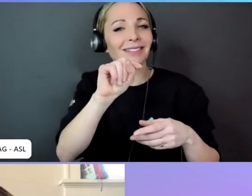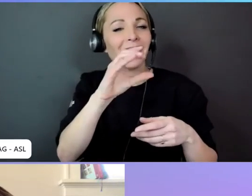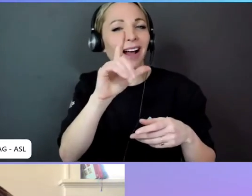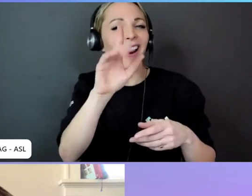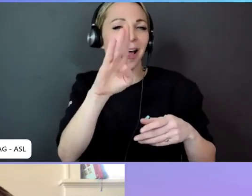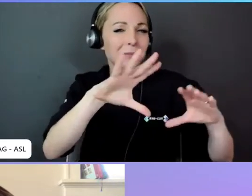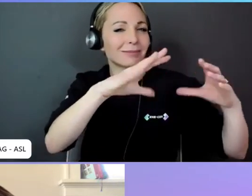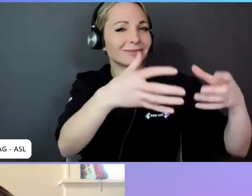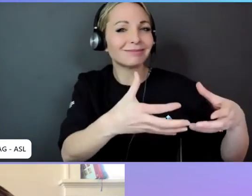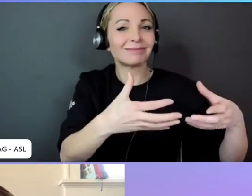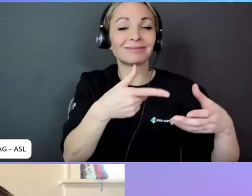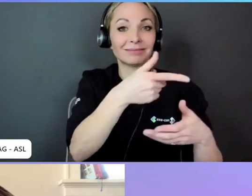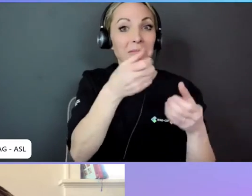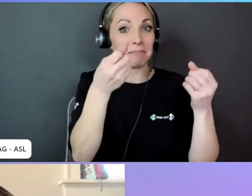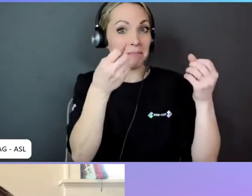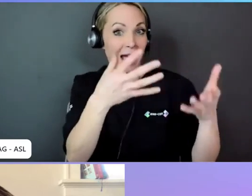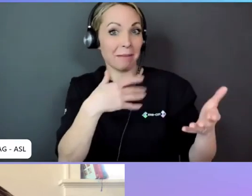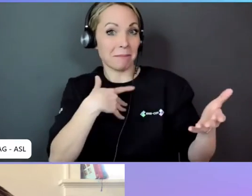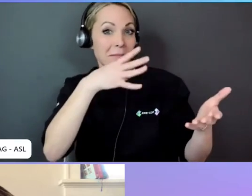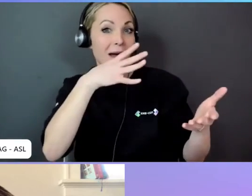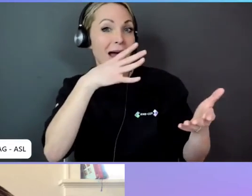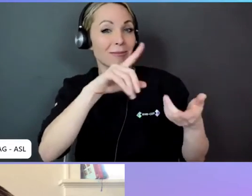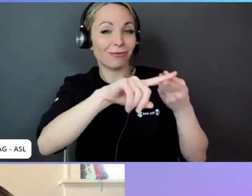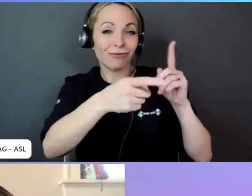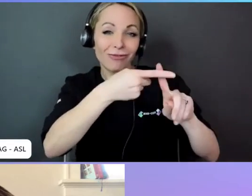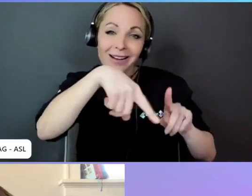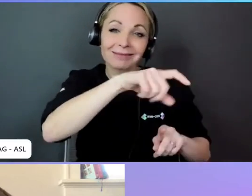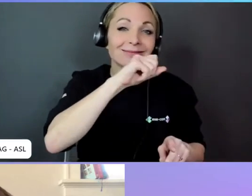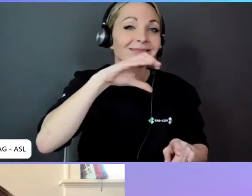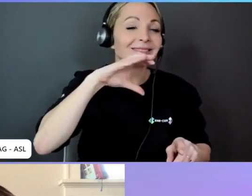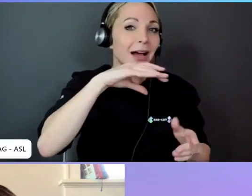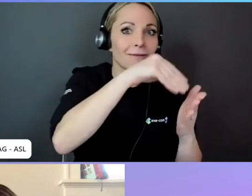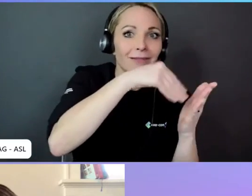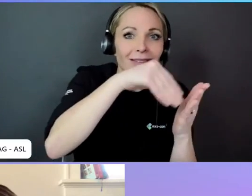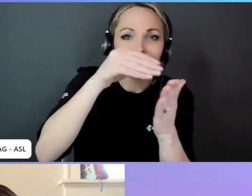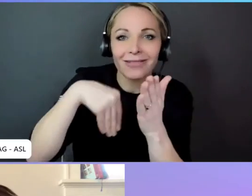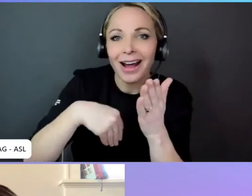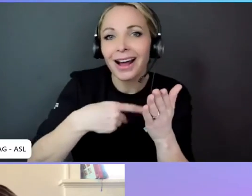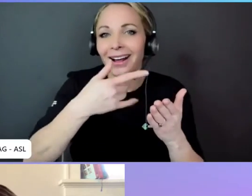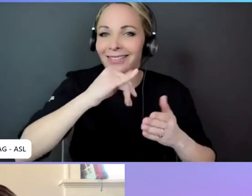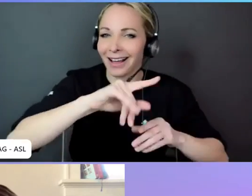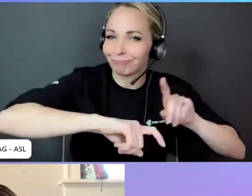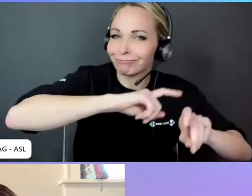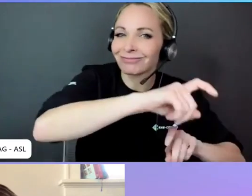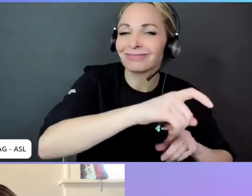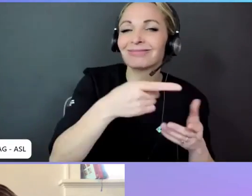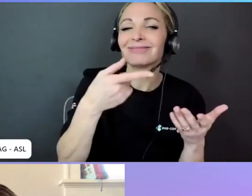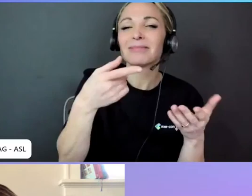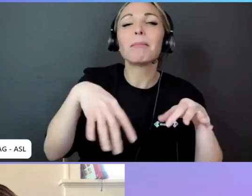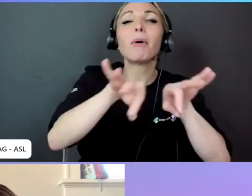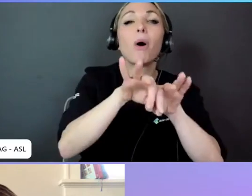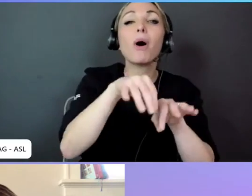the probus club, like a seniors group. A lot of them filled out this survey. I think it's less about where